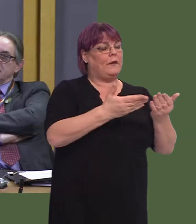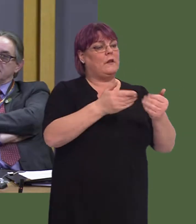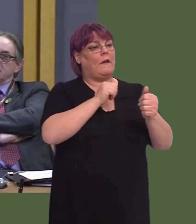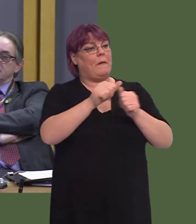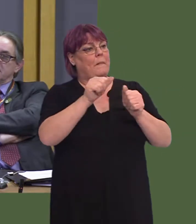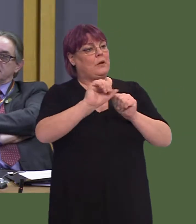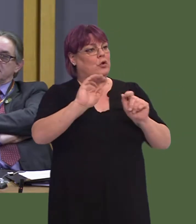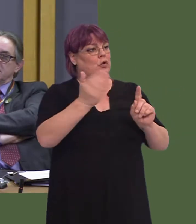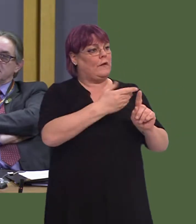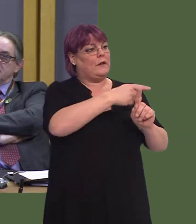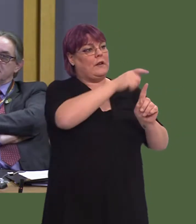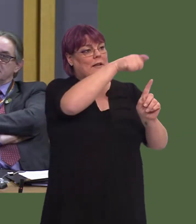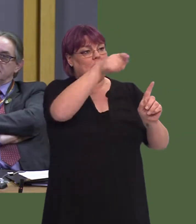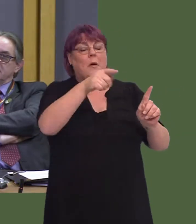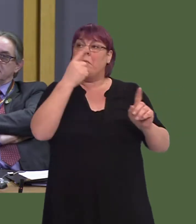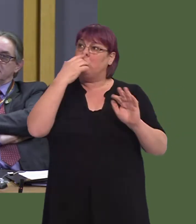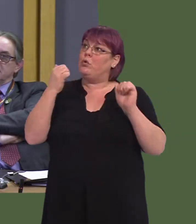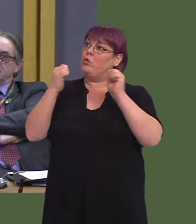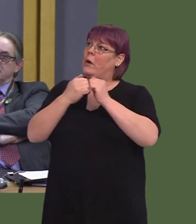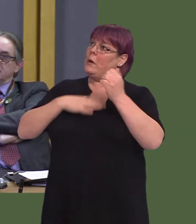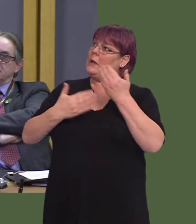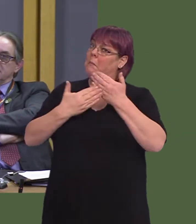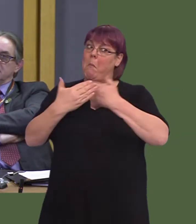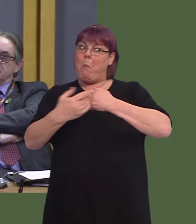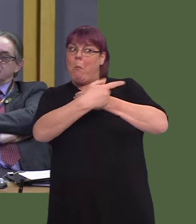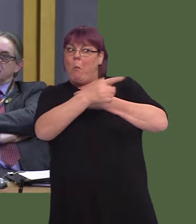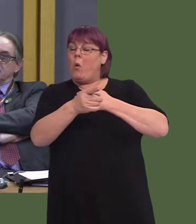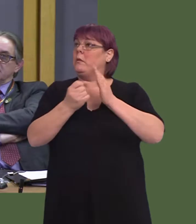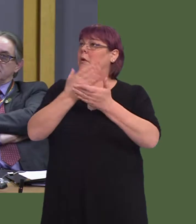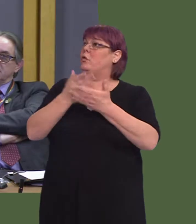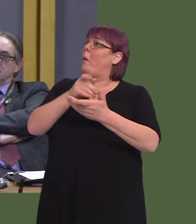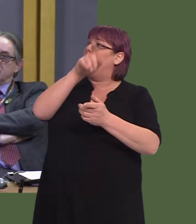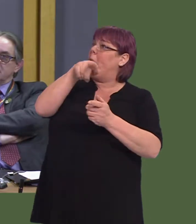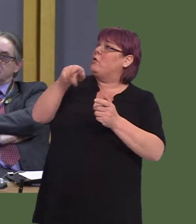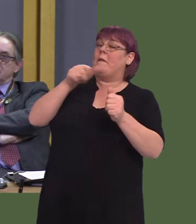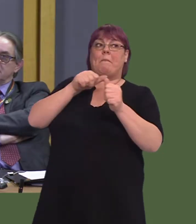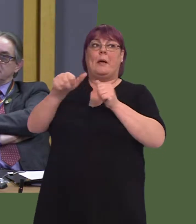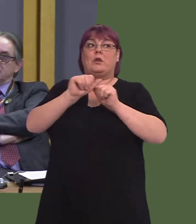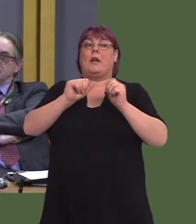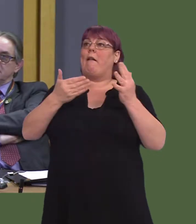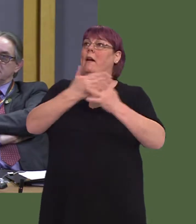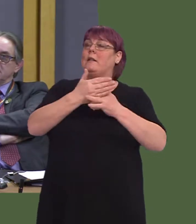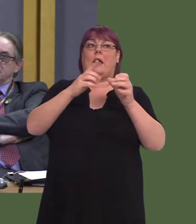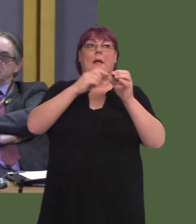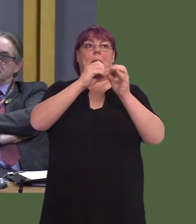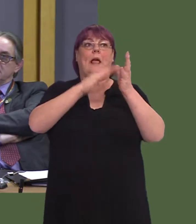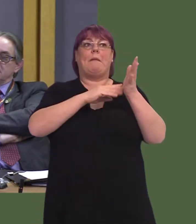Do you agree with me that we need to do more of this to ensure that patients can get better services out of ABMU, because they will be improving productivity and efficiency?